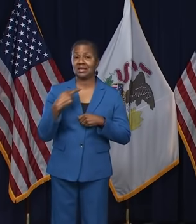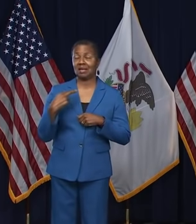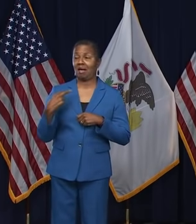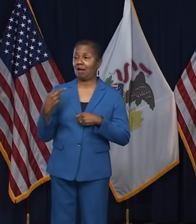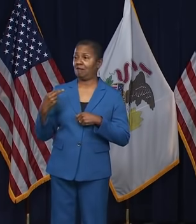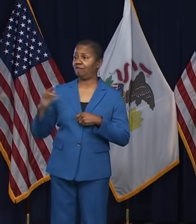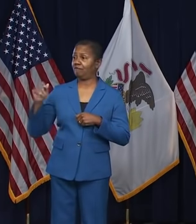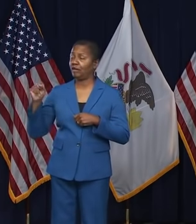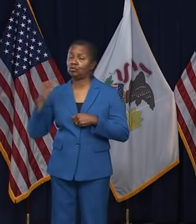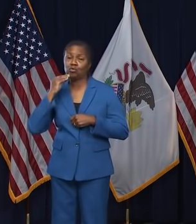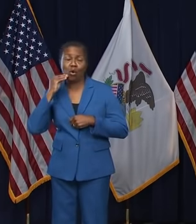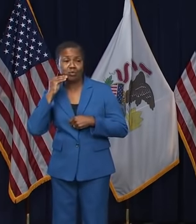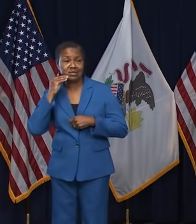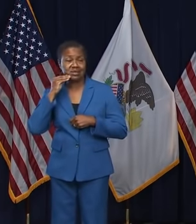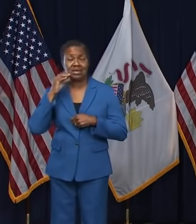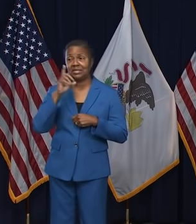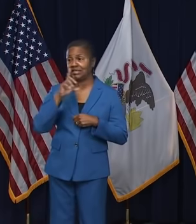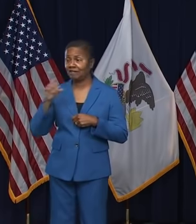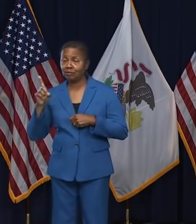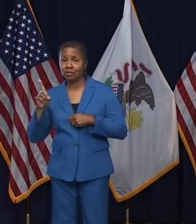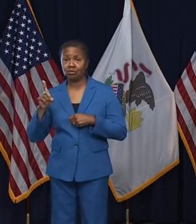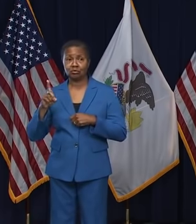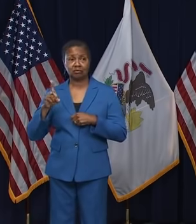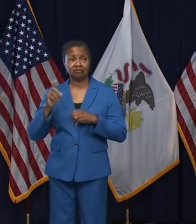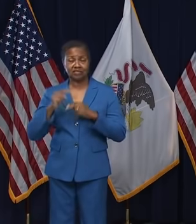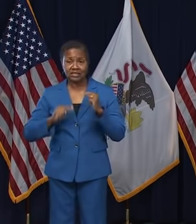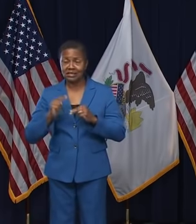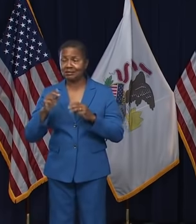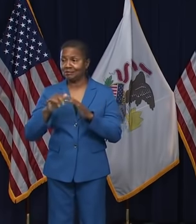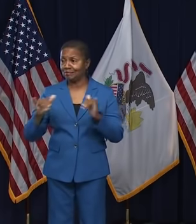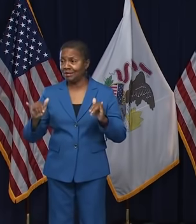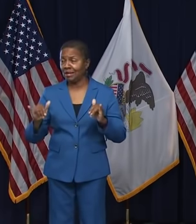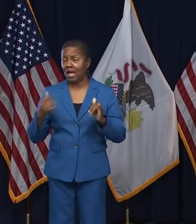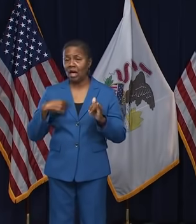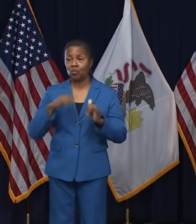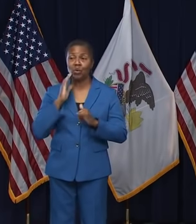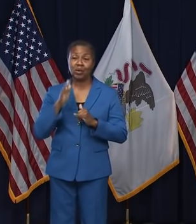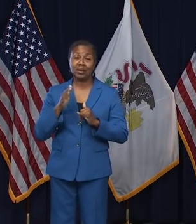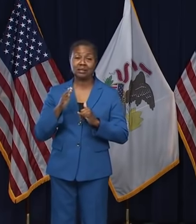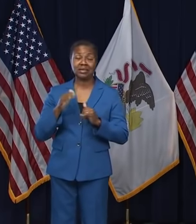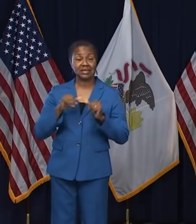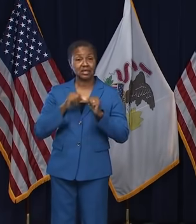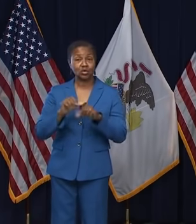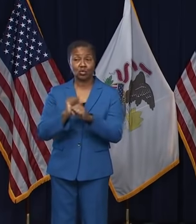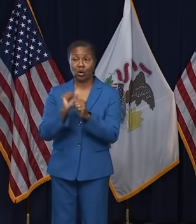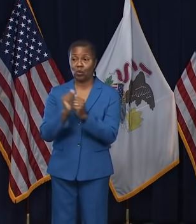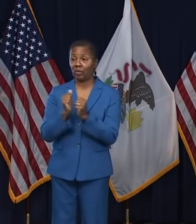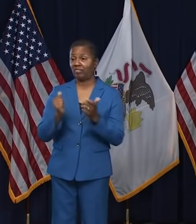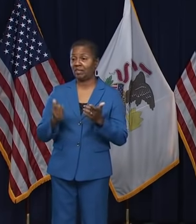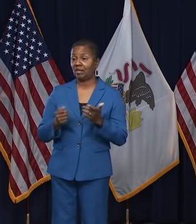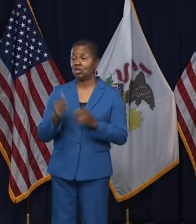vulnerable in our state right now- veterans homes in our-